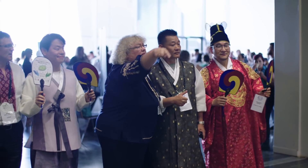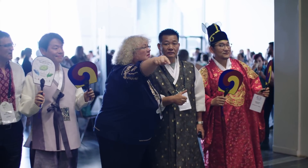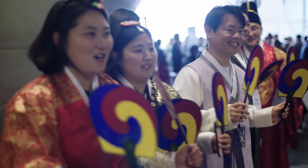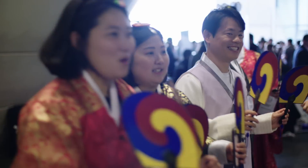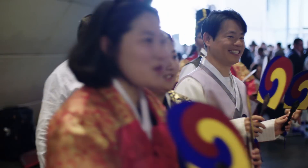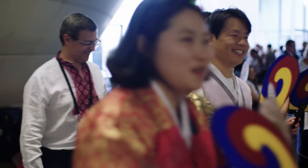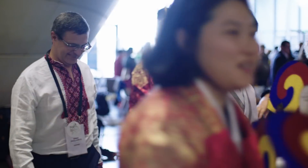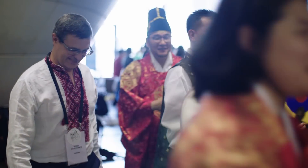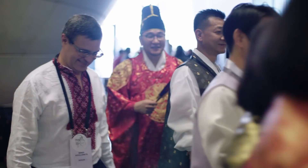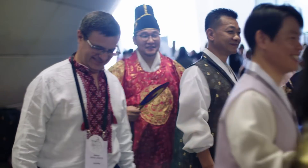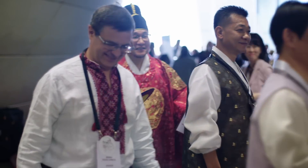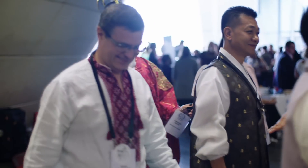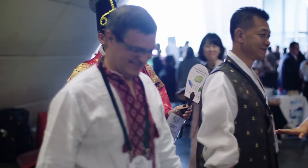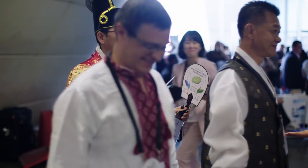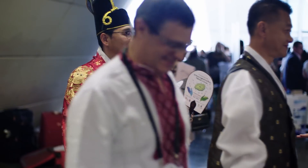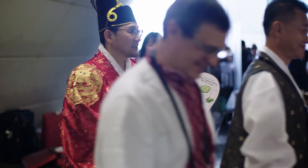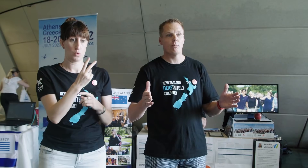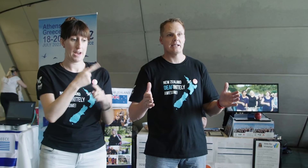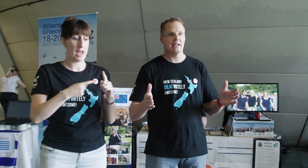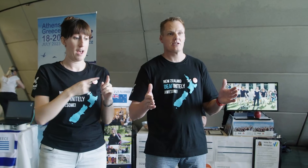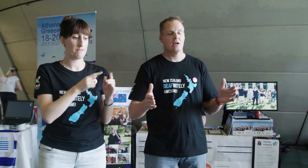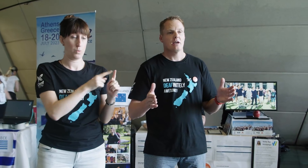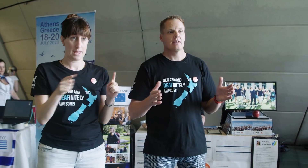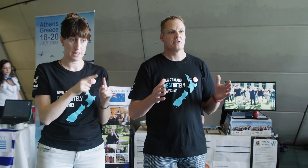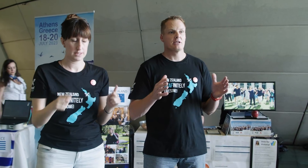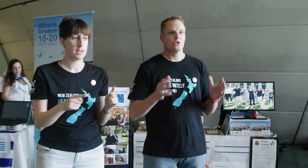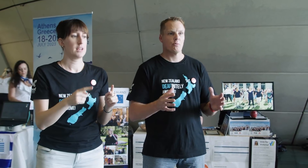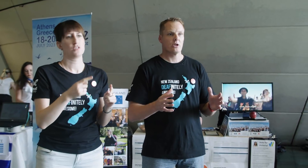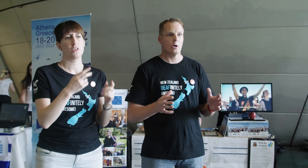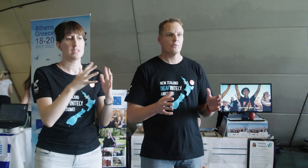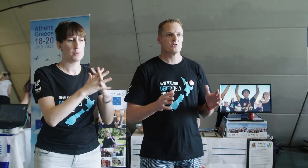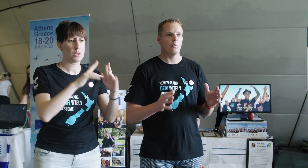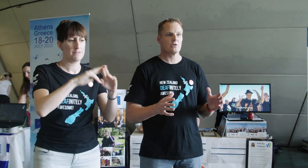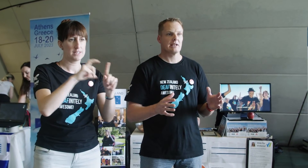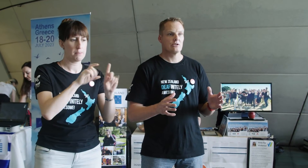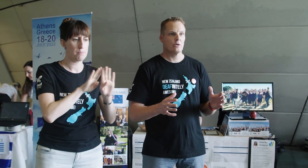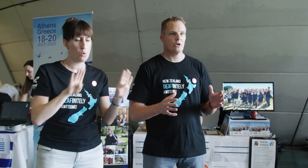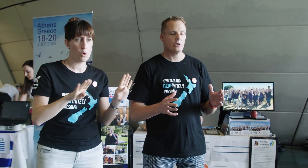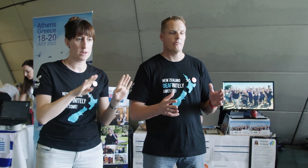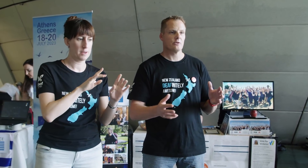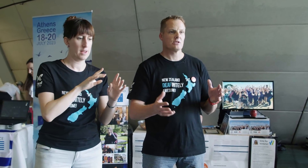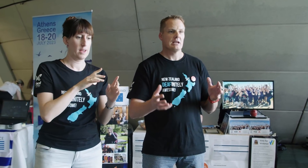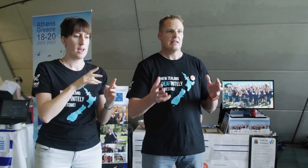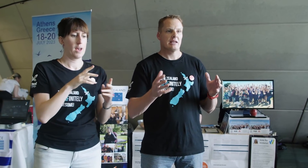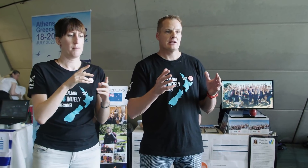so there's a couple of WFD board meetings, there's an interpreting conference, the WASLI interpreting conference,